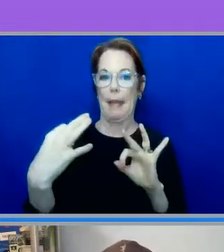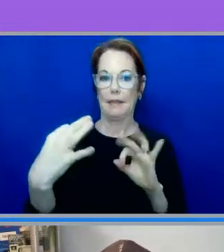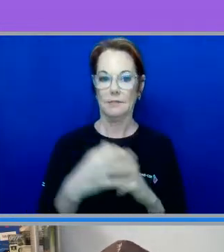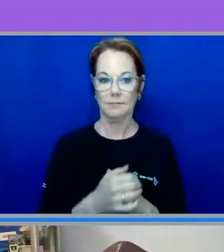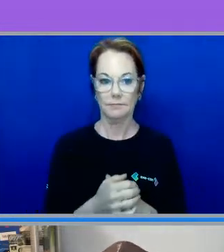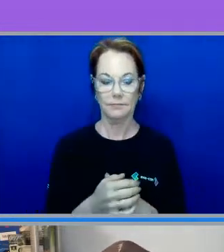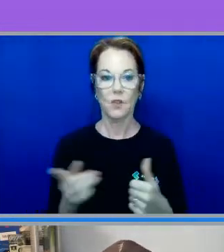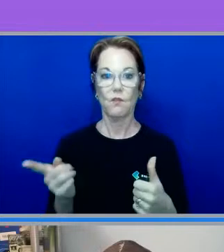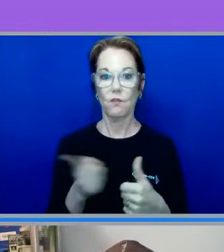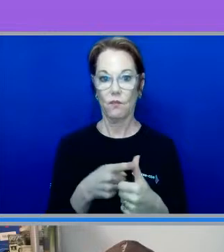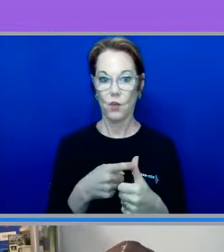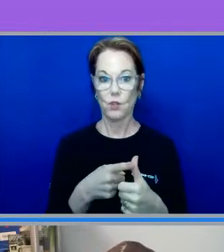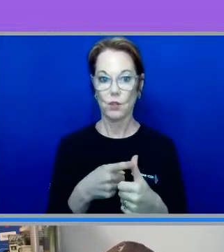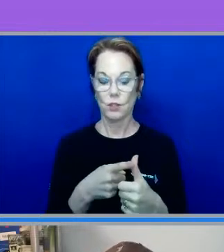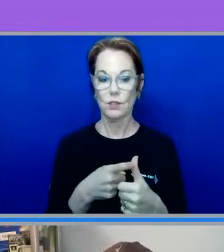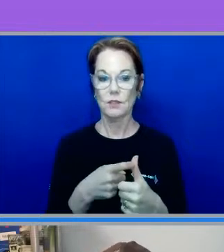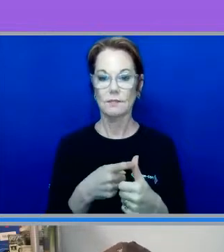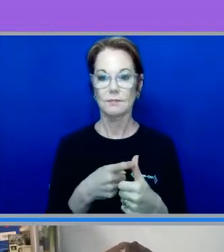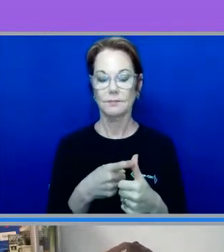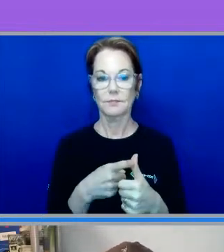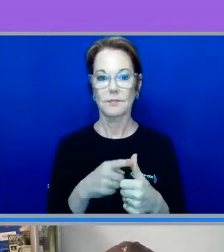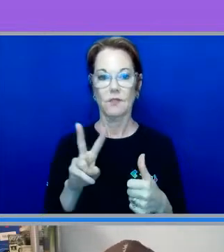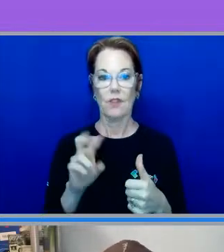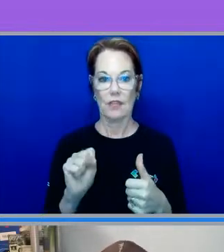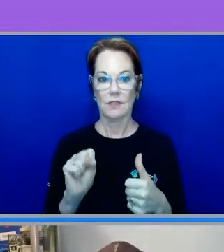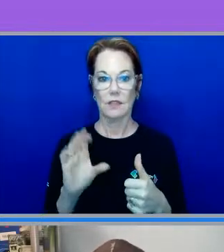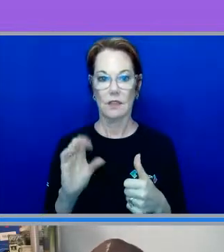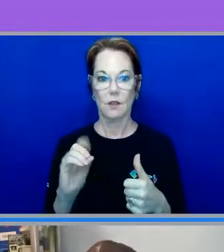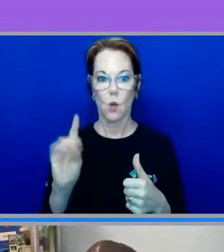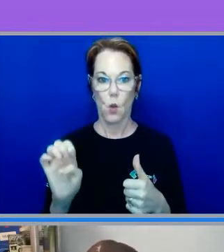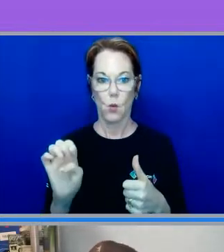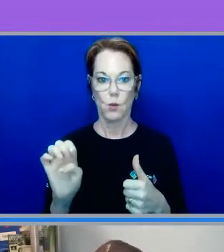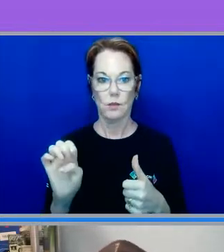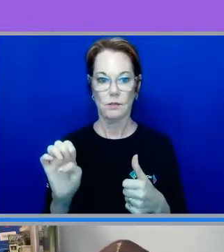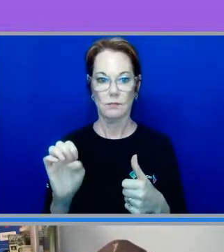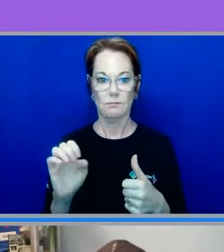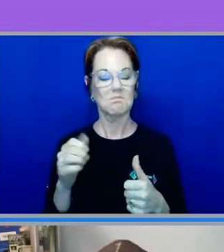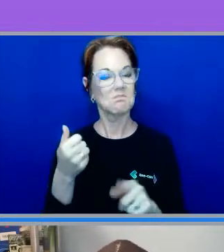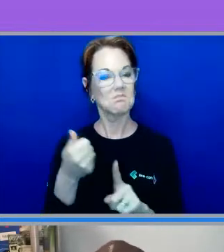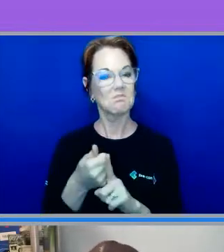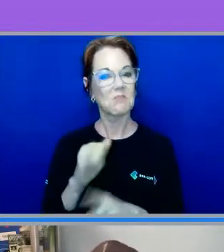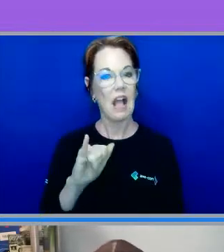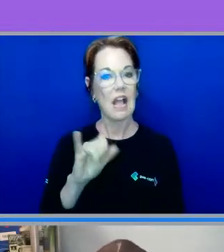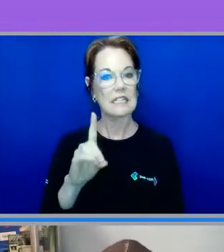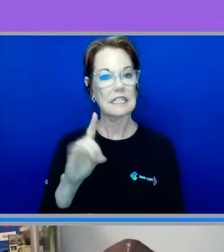First up then we're going to